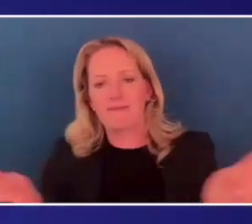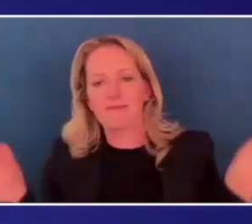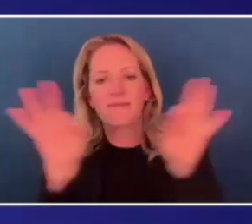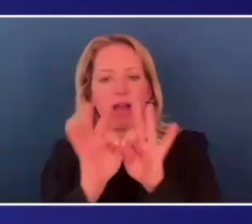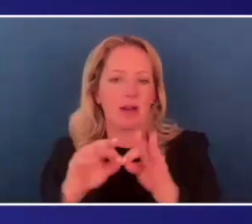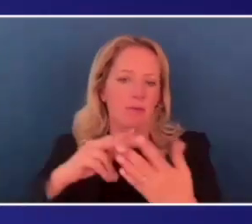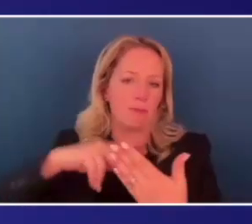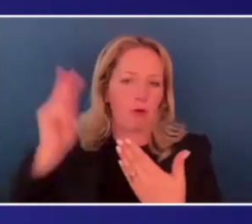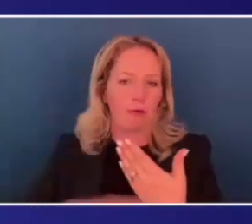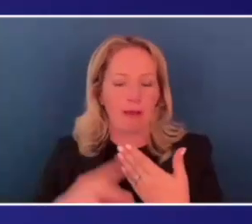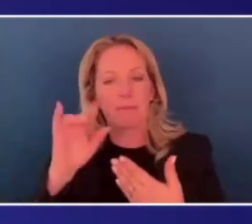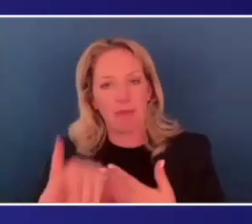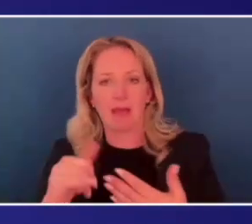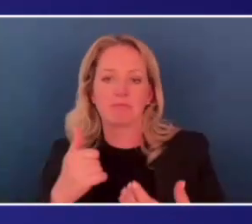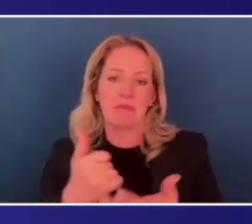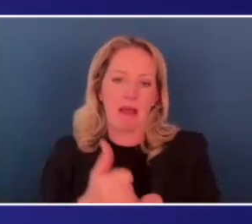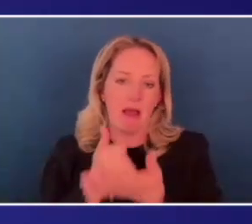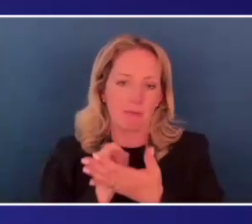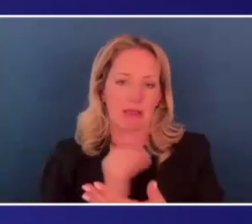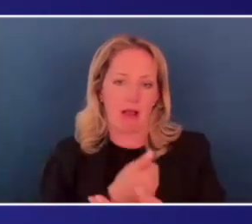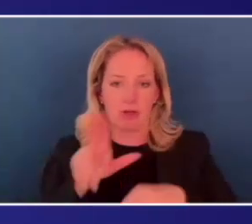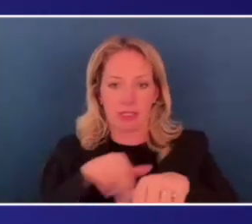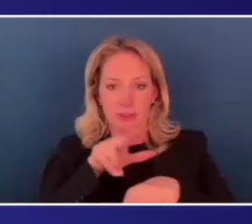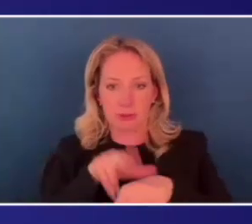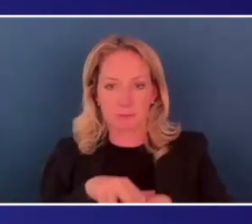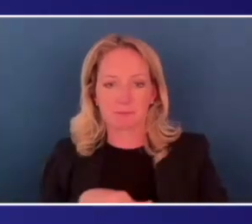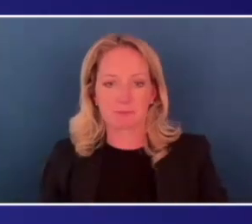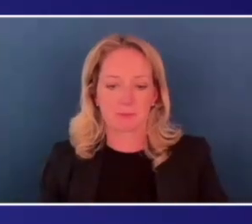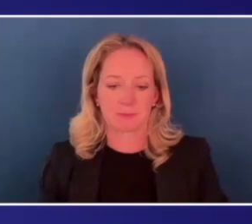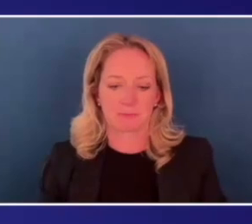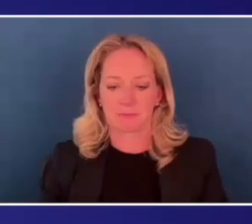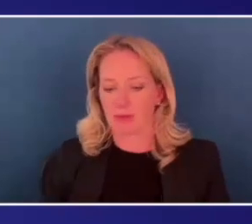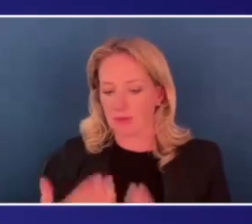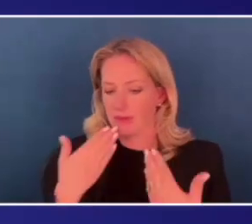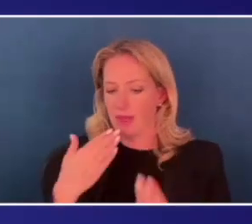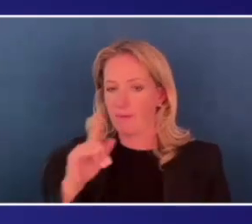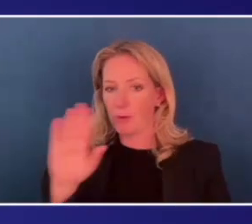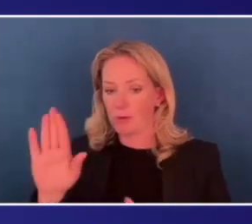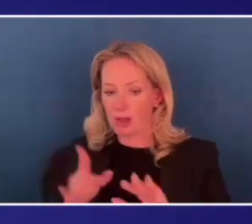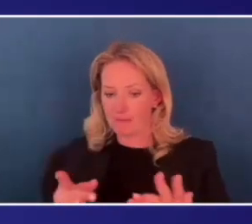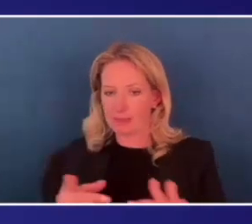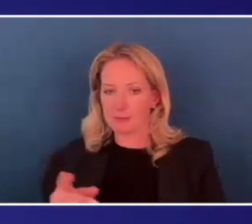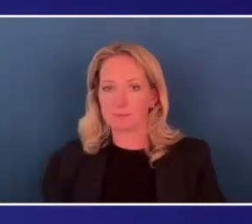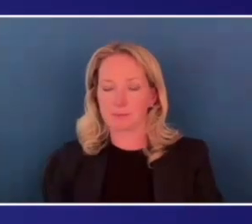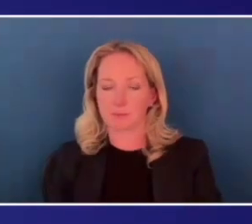Thank you. Thank you. For your comments.